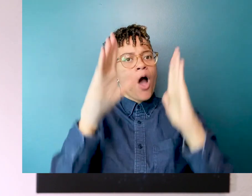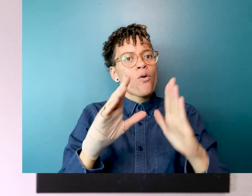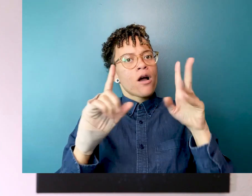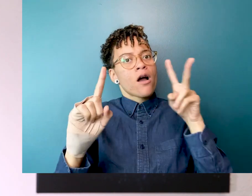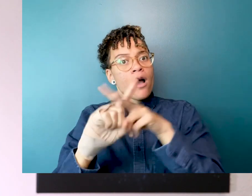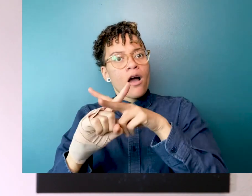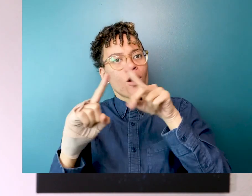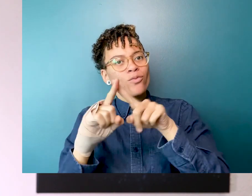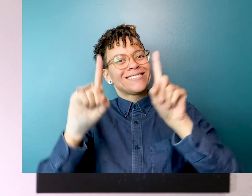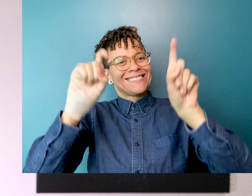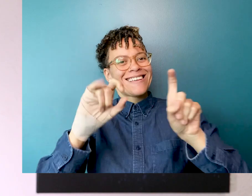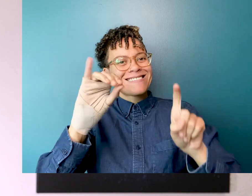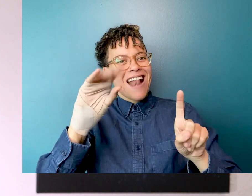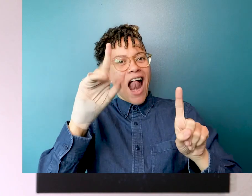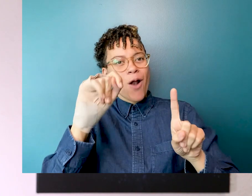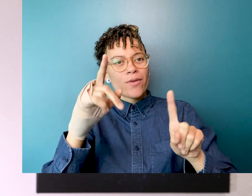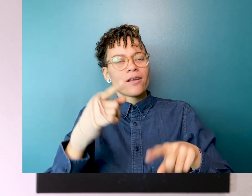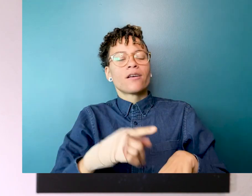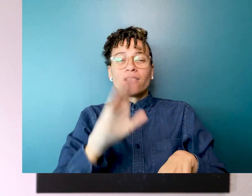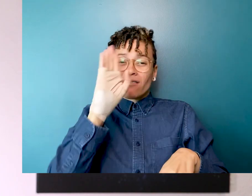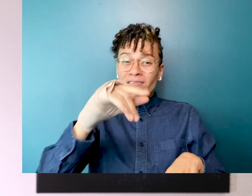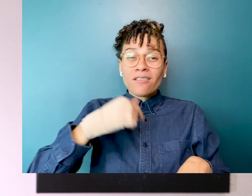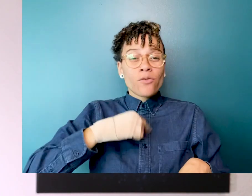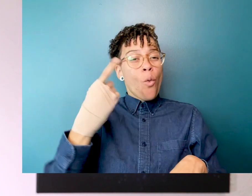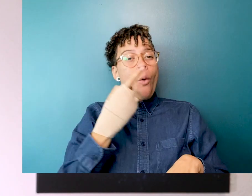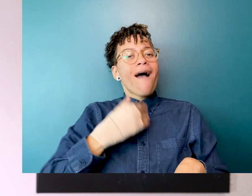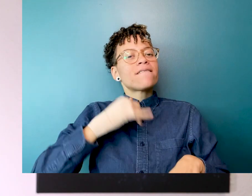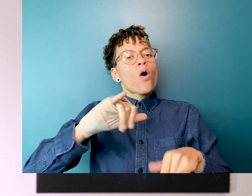impressive form of house division once you actually test it out.